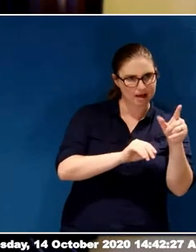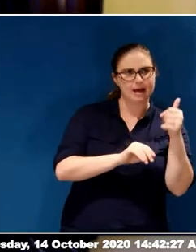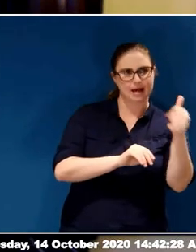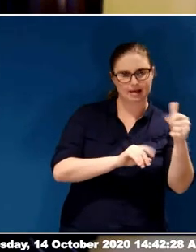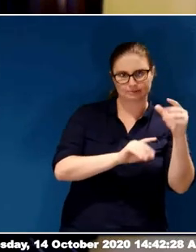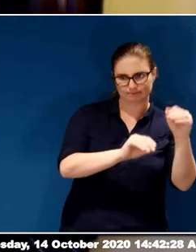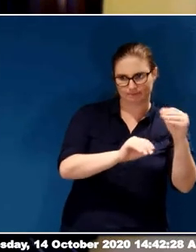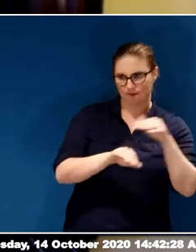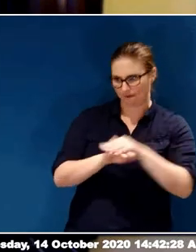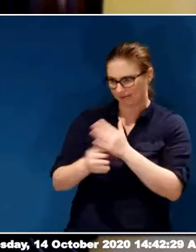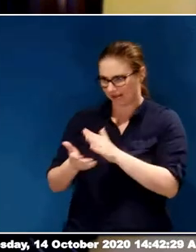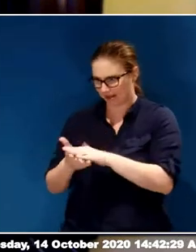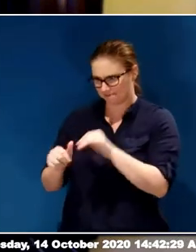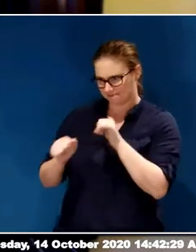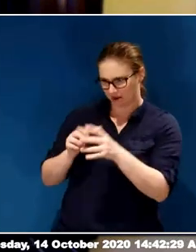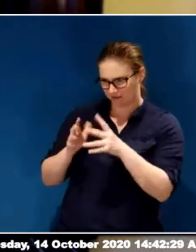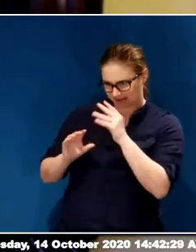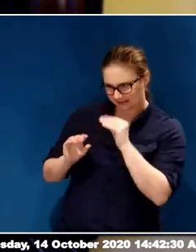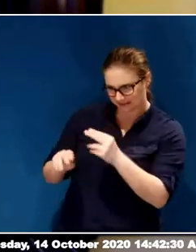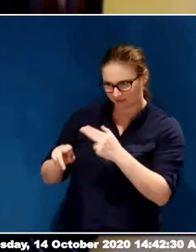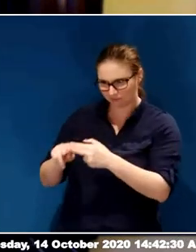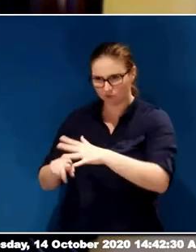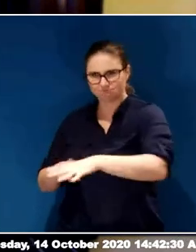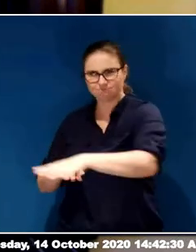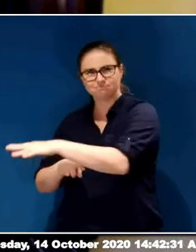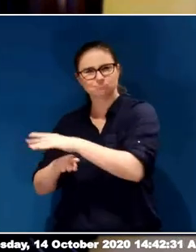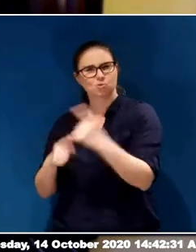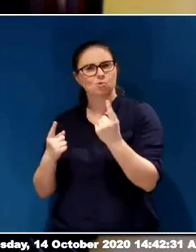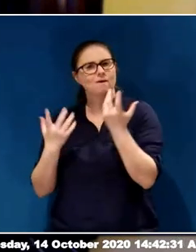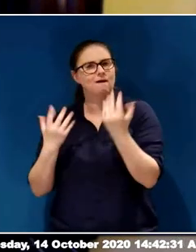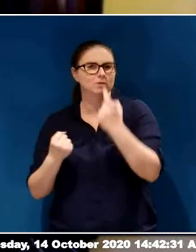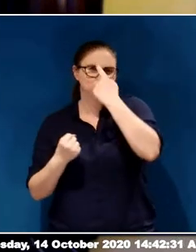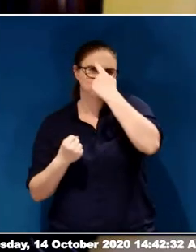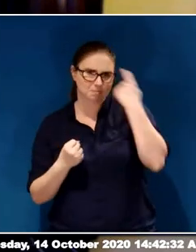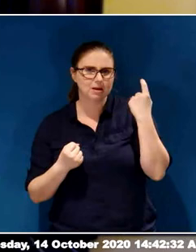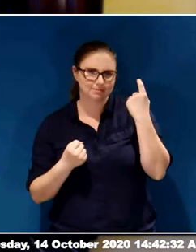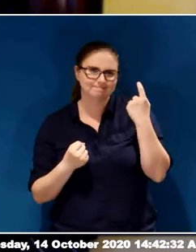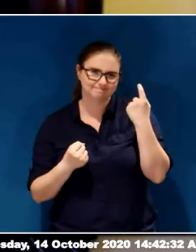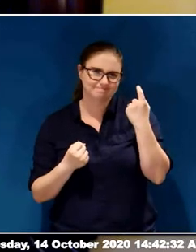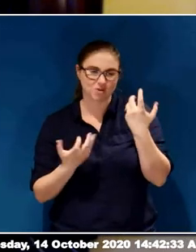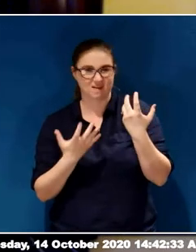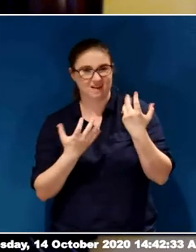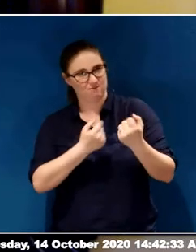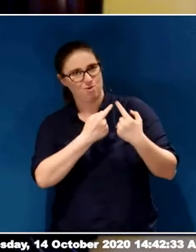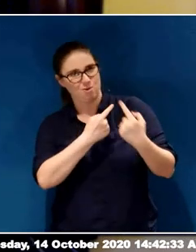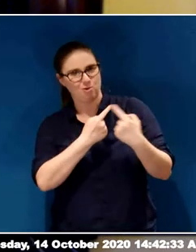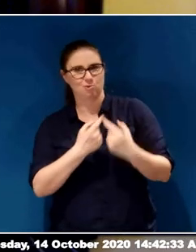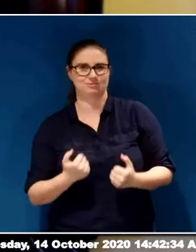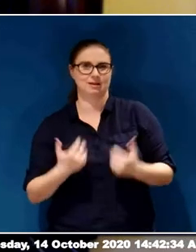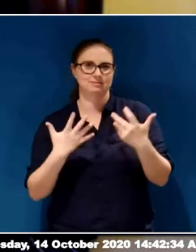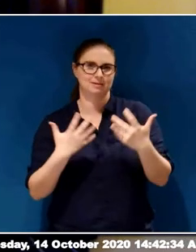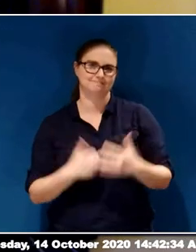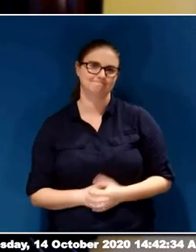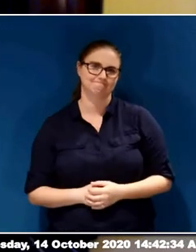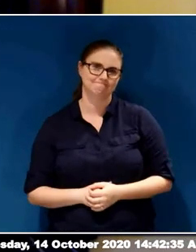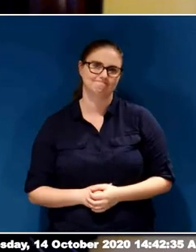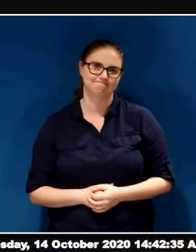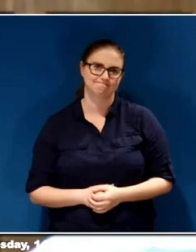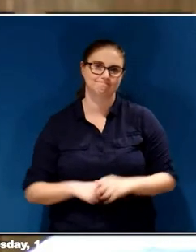by being driven by local data. Okay. Thank you. Thank you, Dr de Bruin, for your evidence.